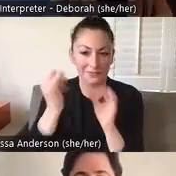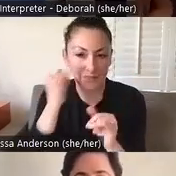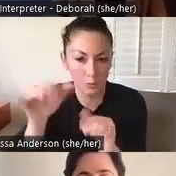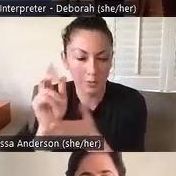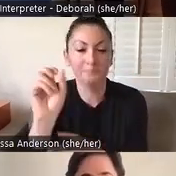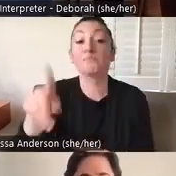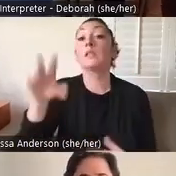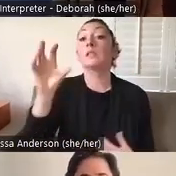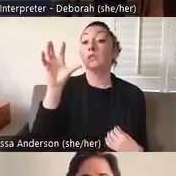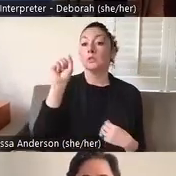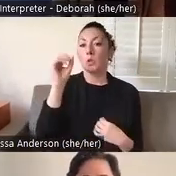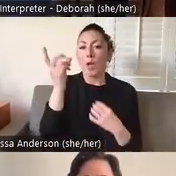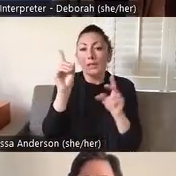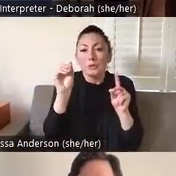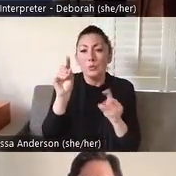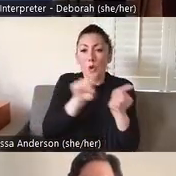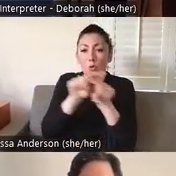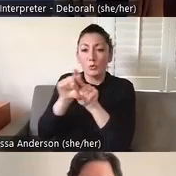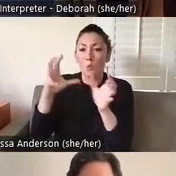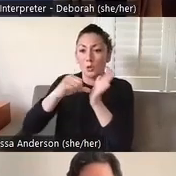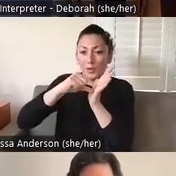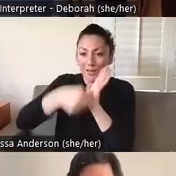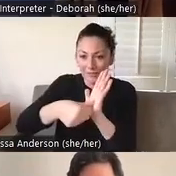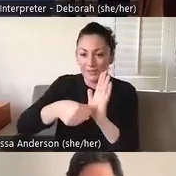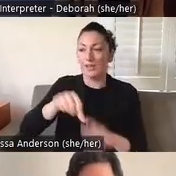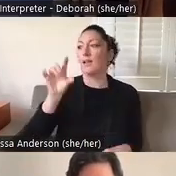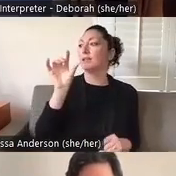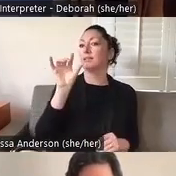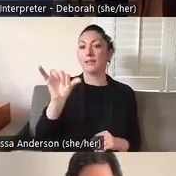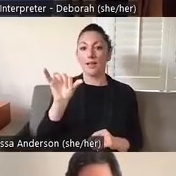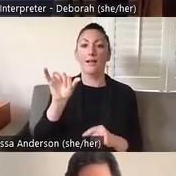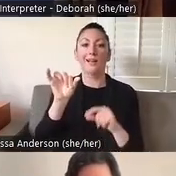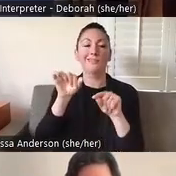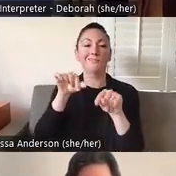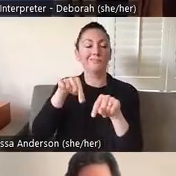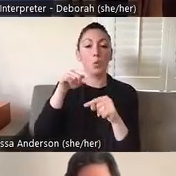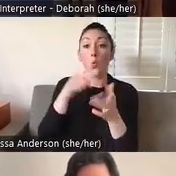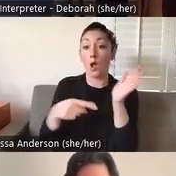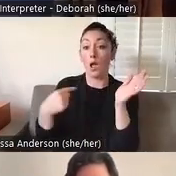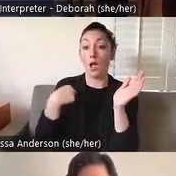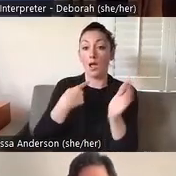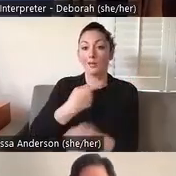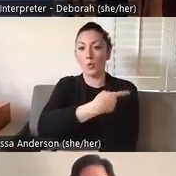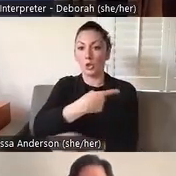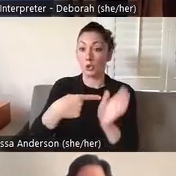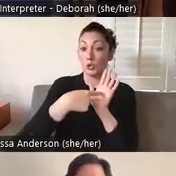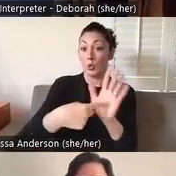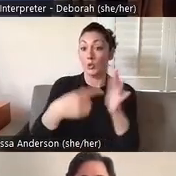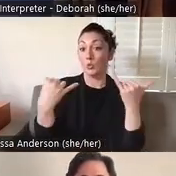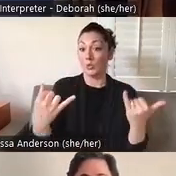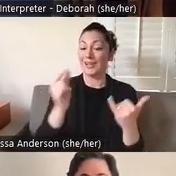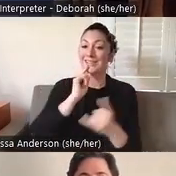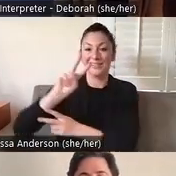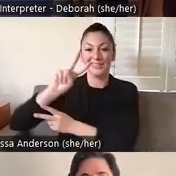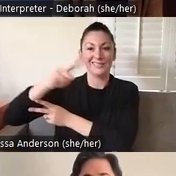I just want to say something quickly, Alex, before you go. Okay. I do also want to emphasize that